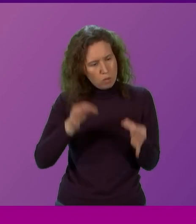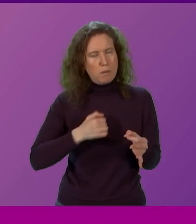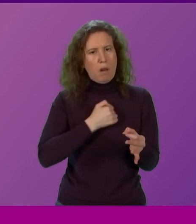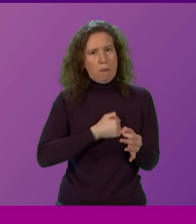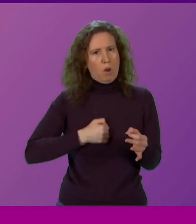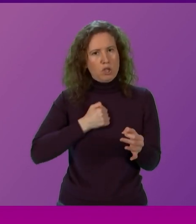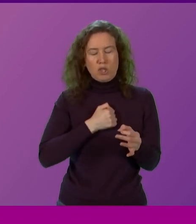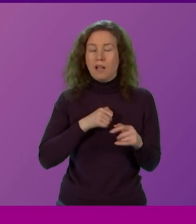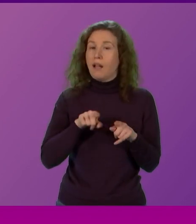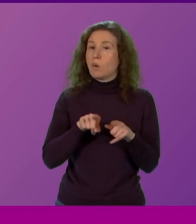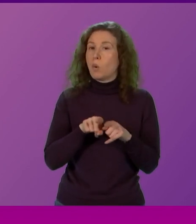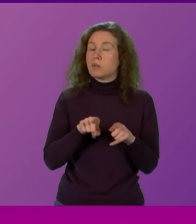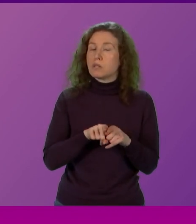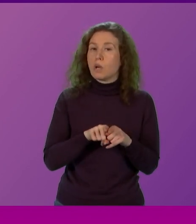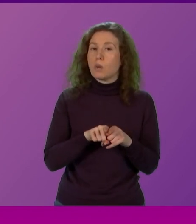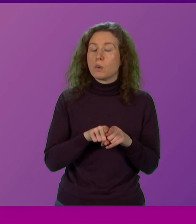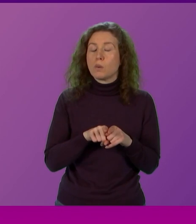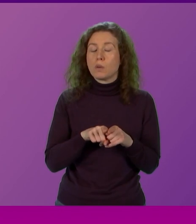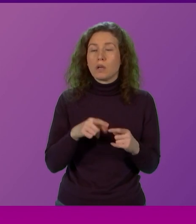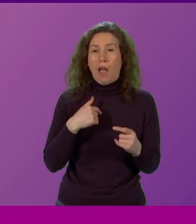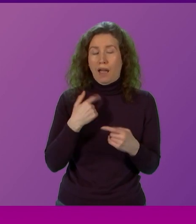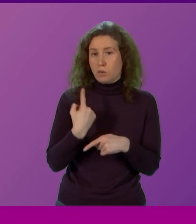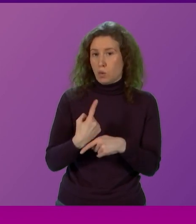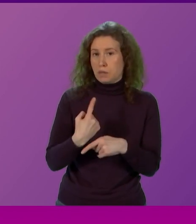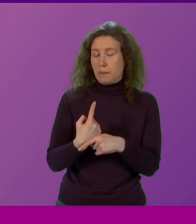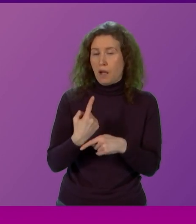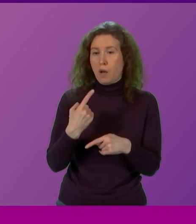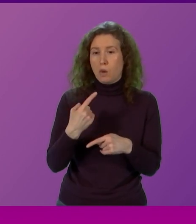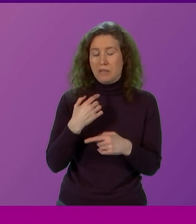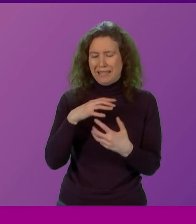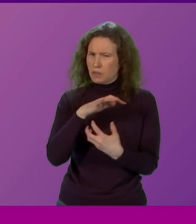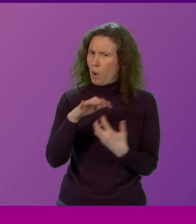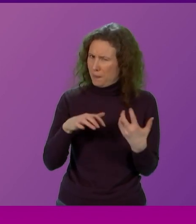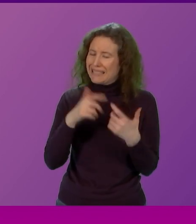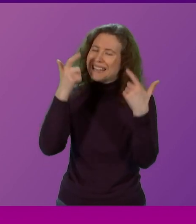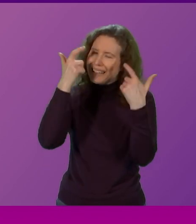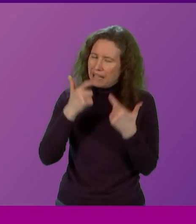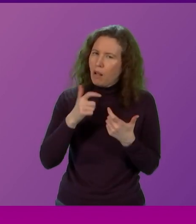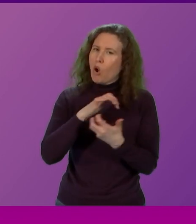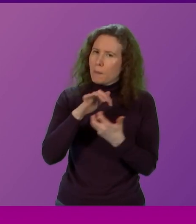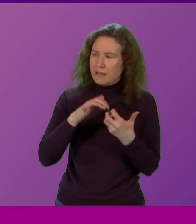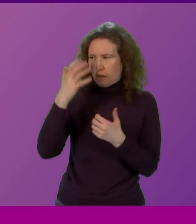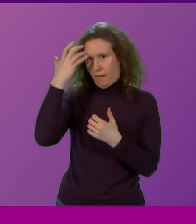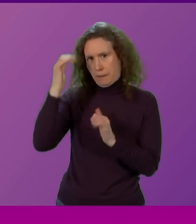I have also—rightly—talked about the legal complexities that Government has to work through.